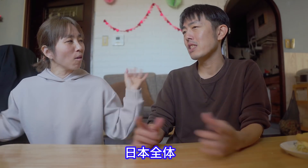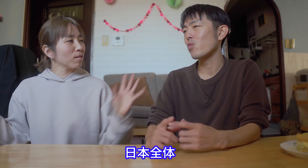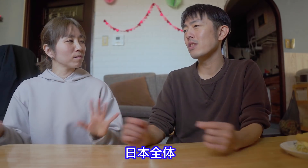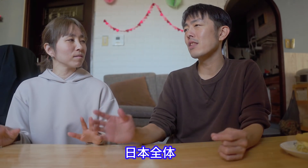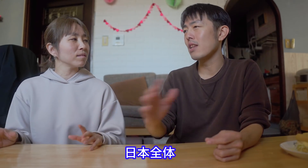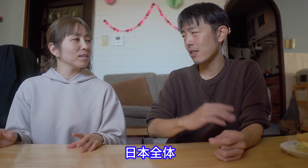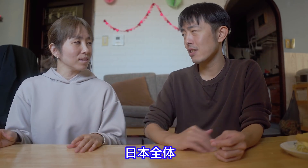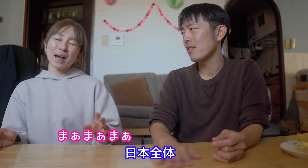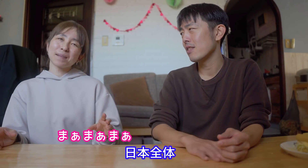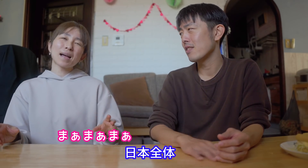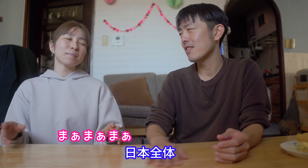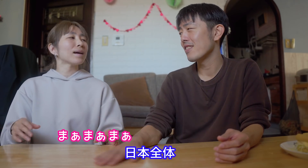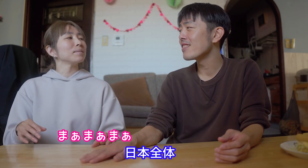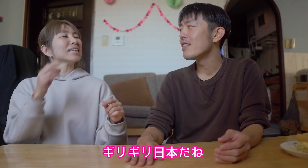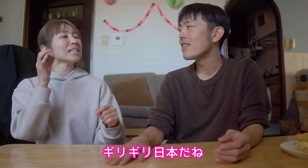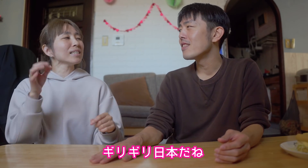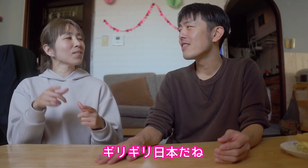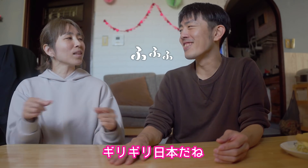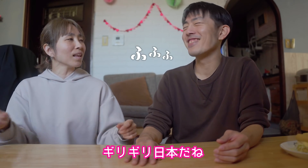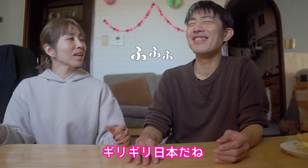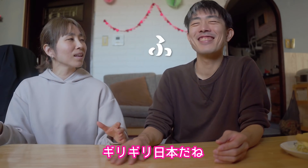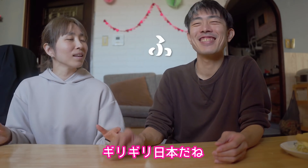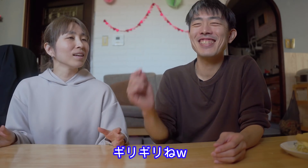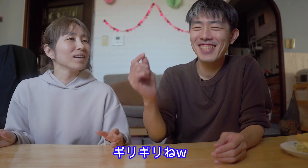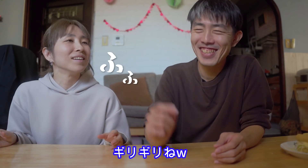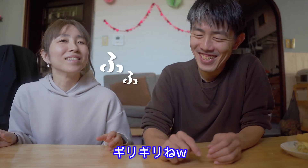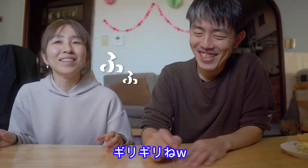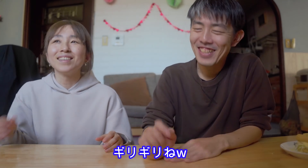(Dad)Japan as a whole. (Mom)Well, well, well, just barely Japan! (Dad)Just barely! LOL